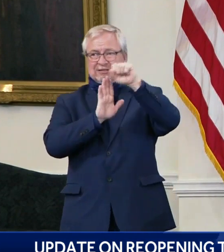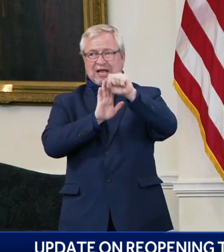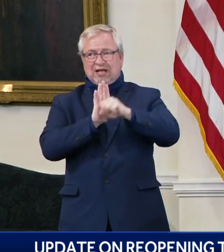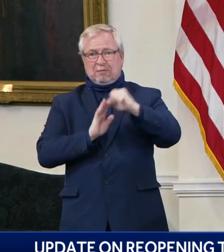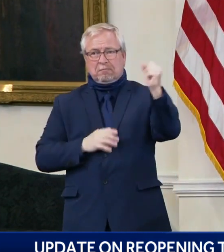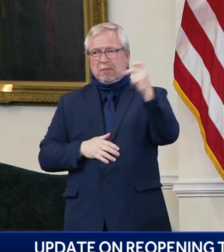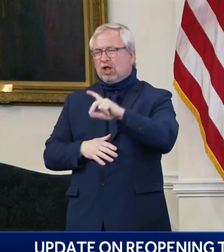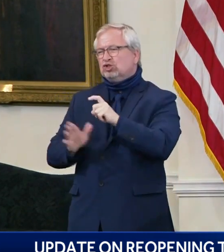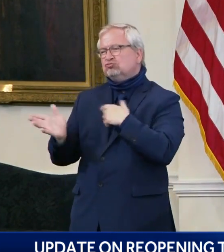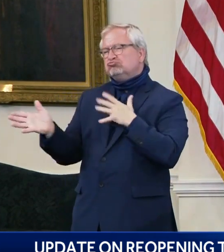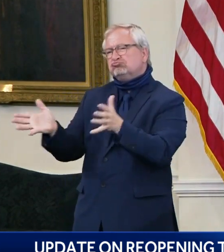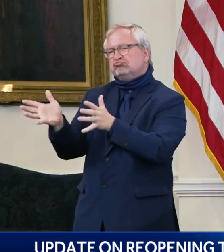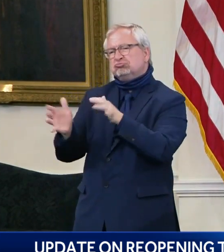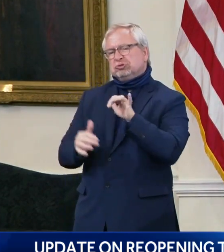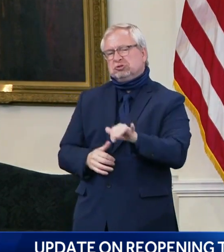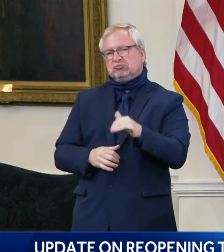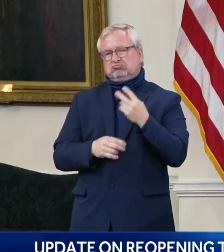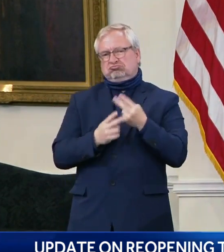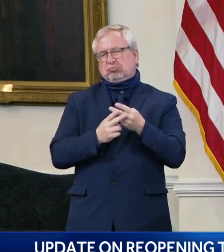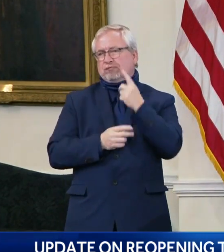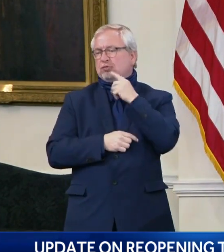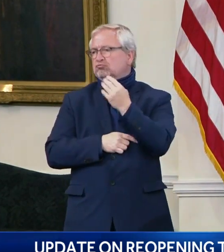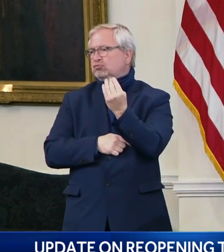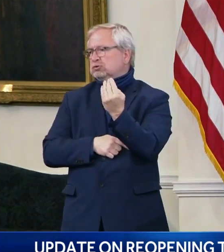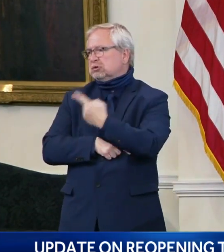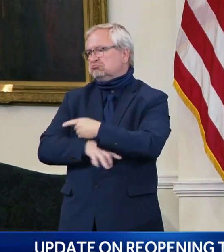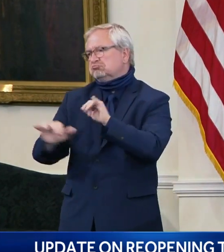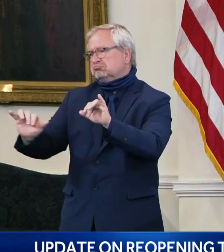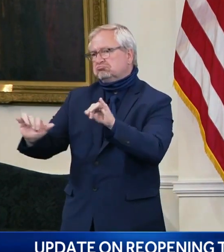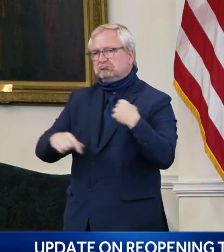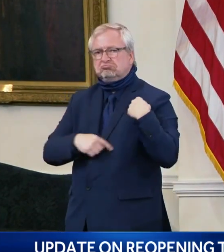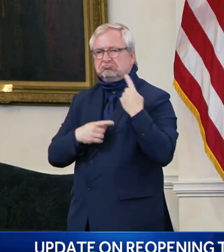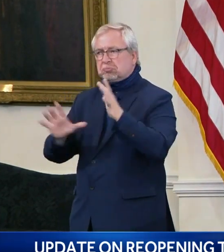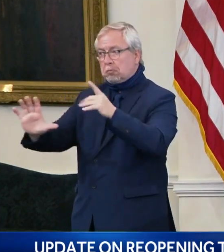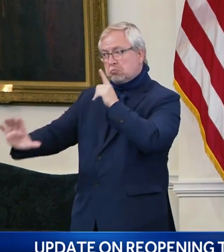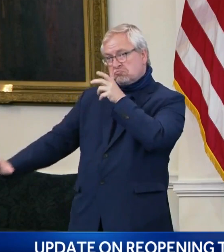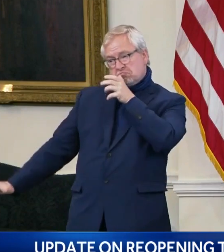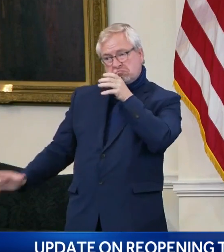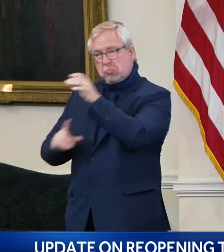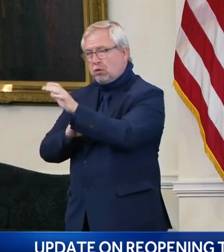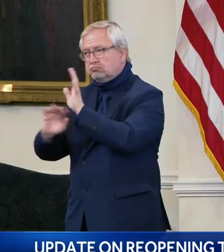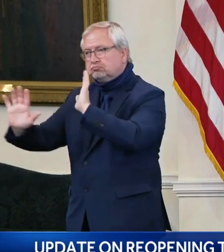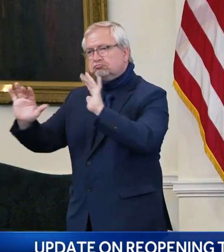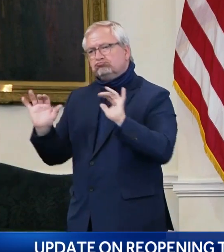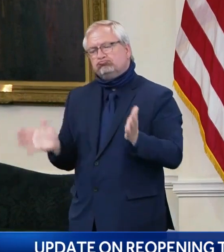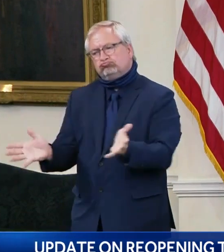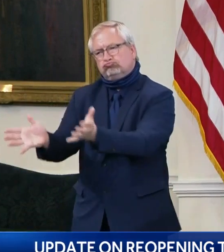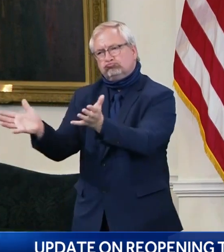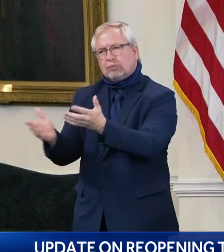WE WERE JUST ADVISING PEOPLE COMING FROM OUT OF TOWN THAT THEY SHOULD CONSIDER QUARANTINING.